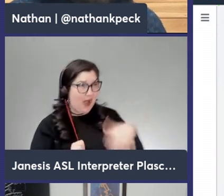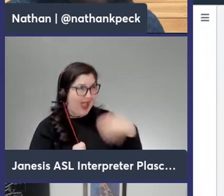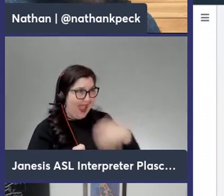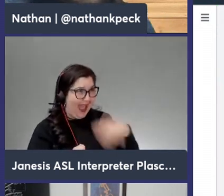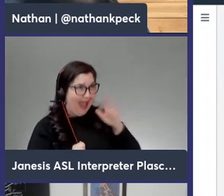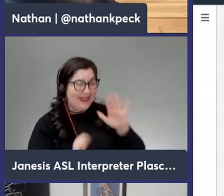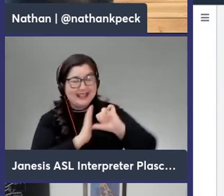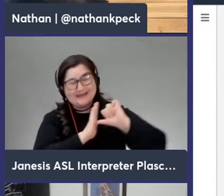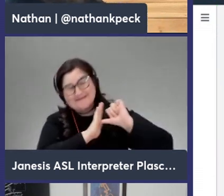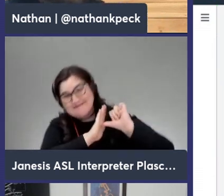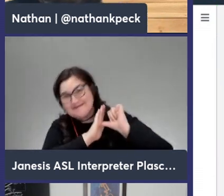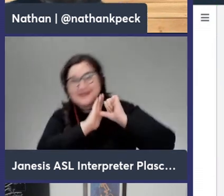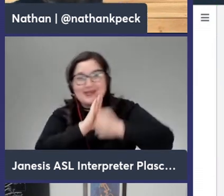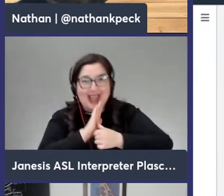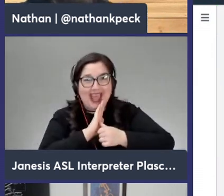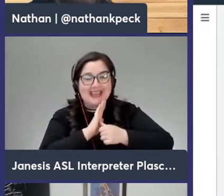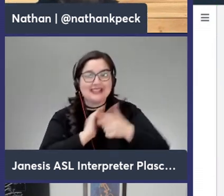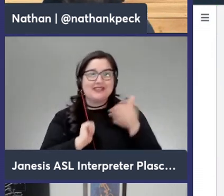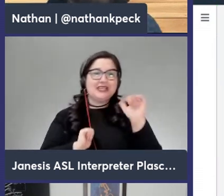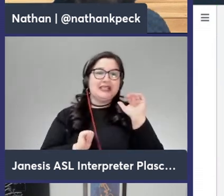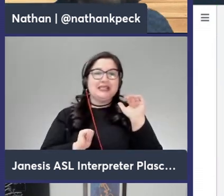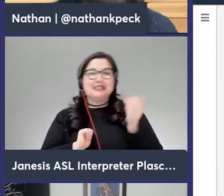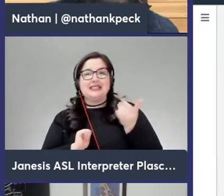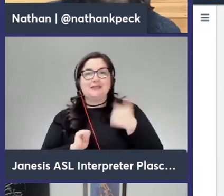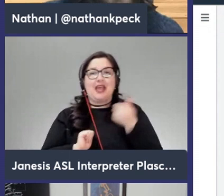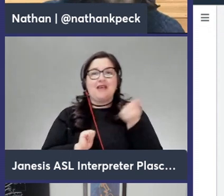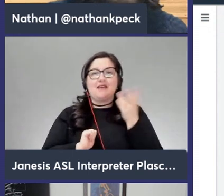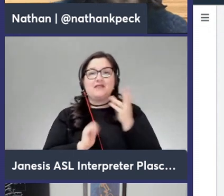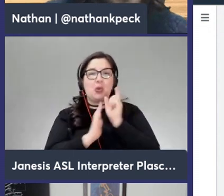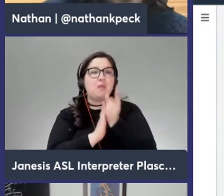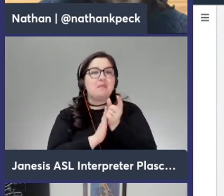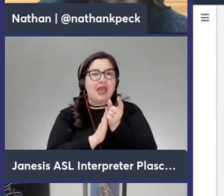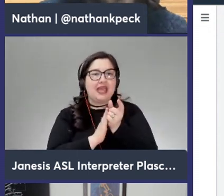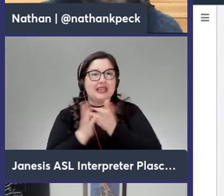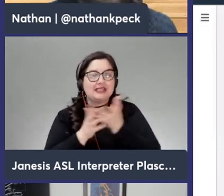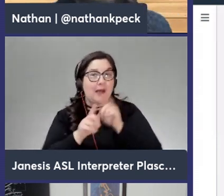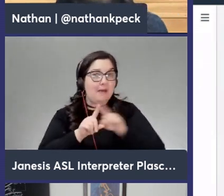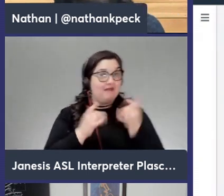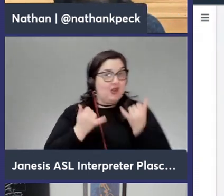So sounds like we have a couple minutes to work with. In the meantime, I want to ask some questions about what I was seeing there.